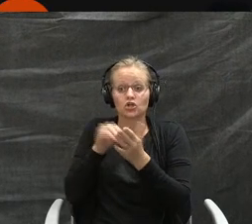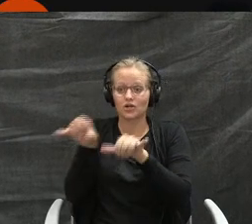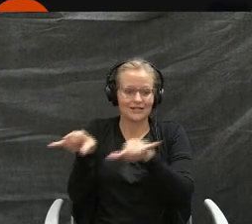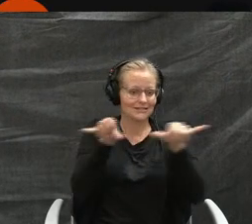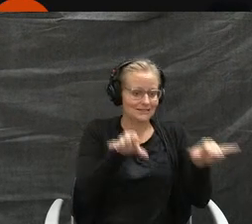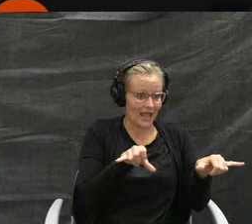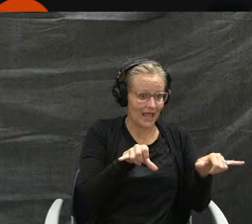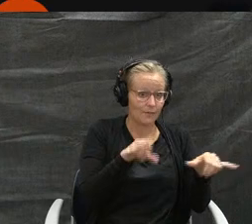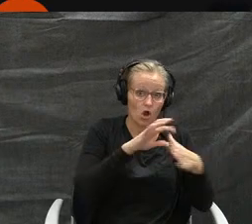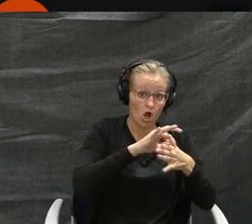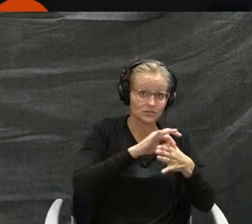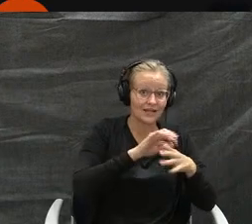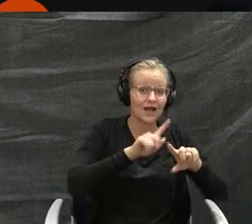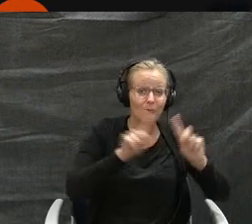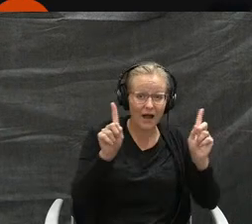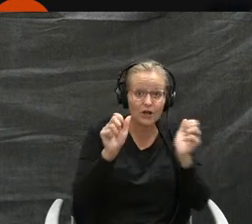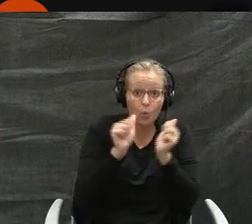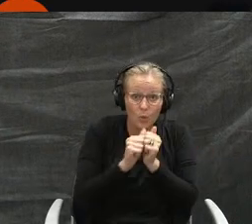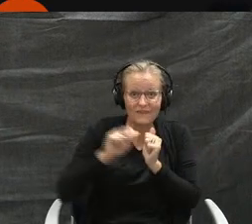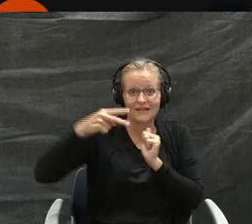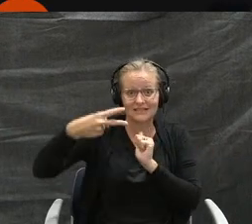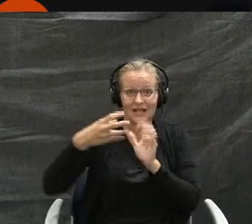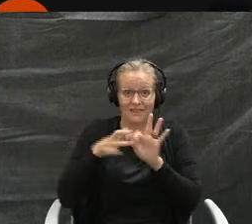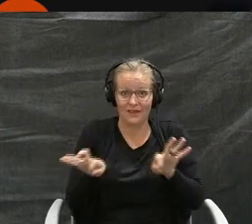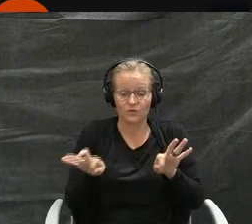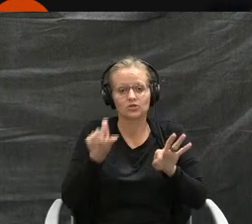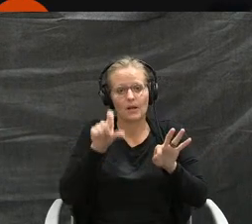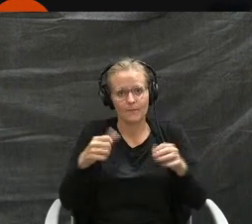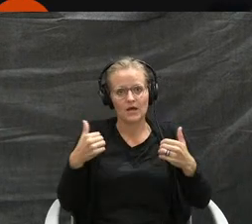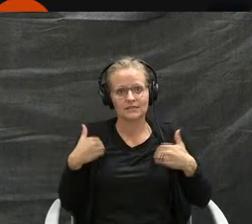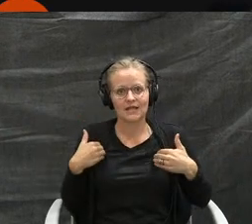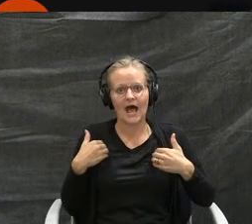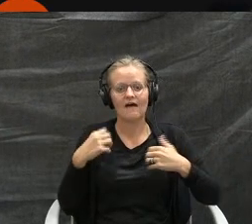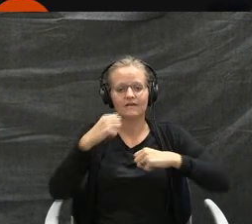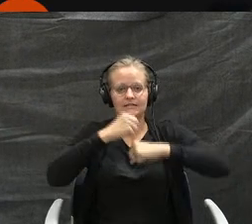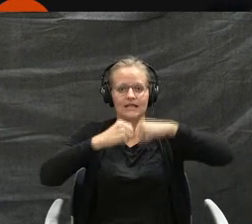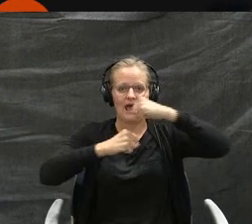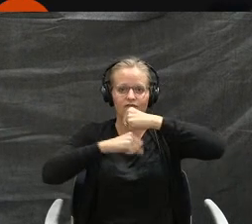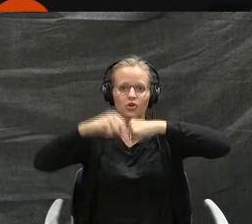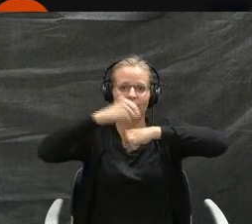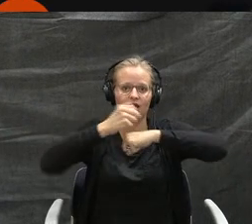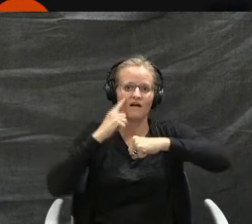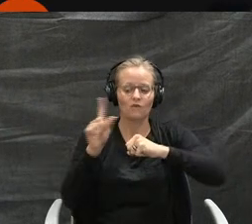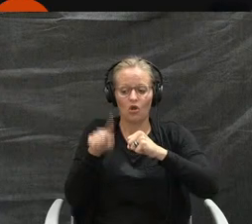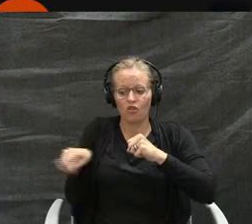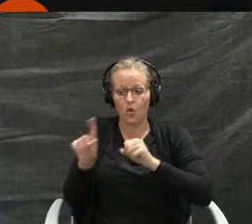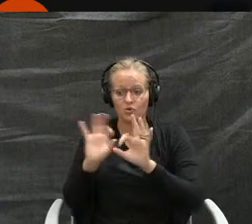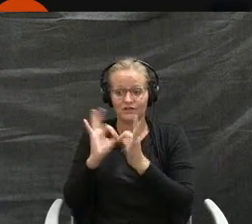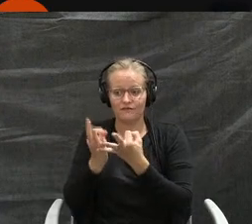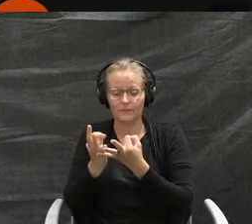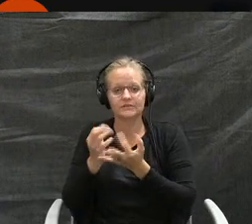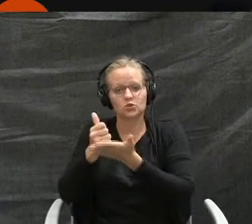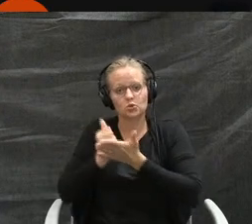second language. There needs to be a scaffolding for these families in a way in which we can see progress through time.